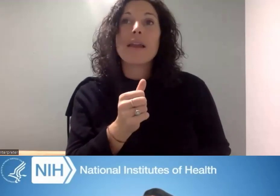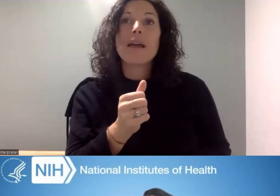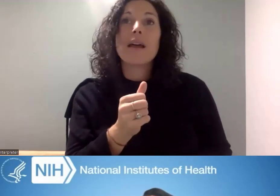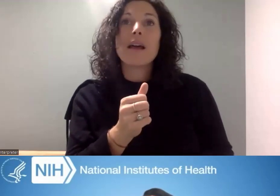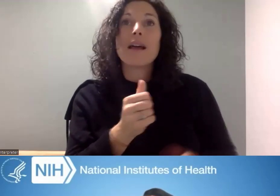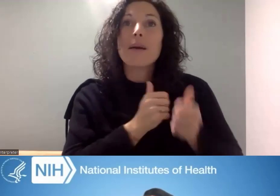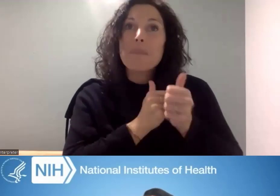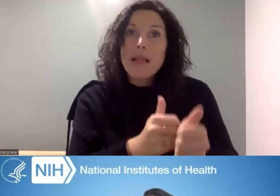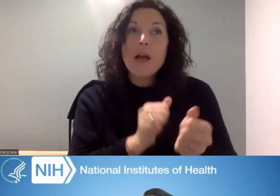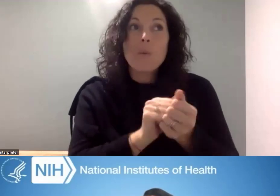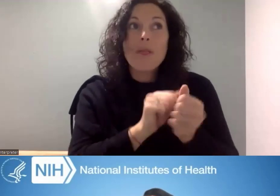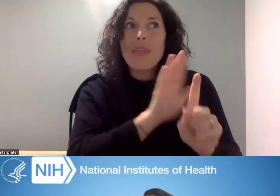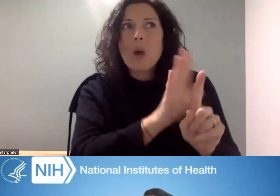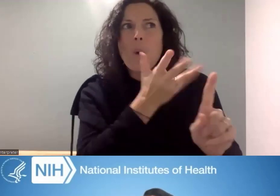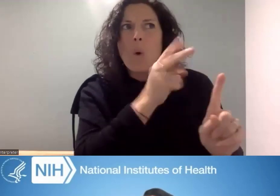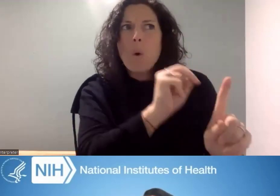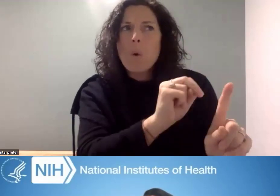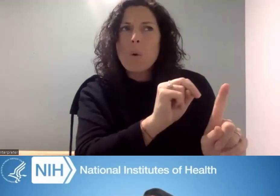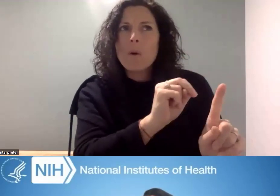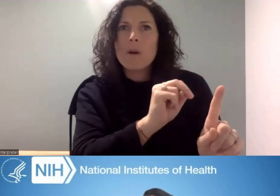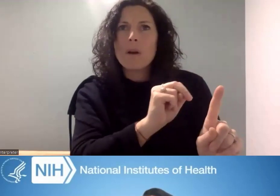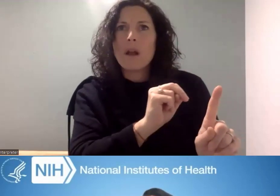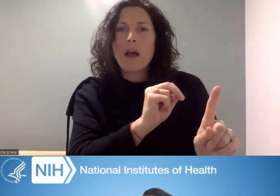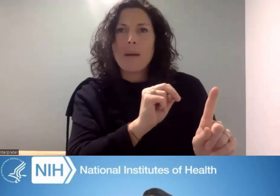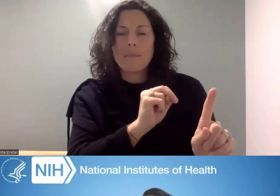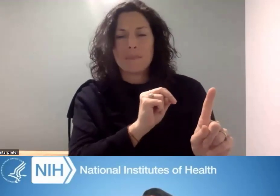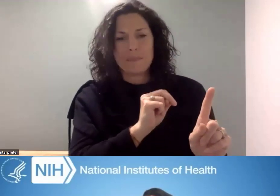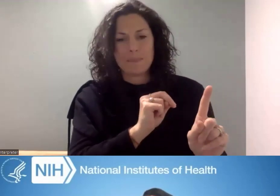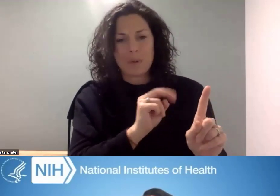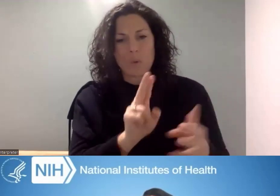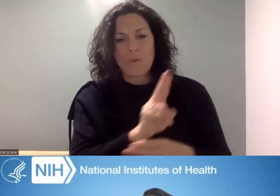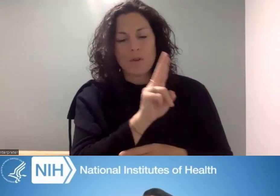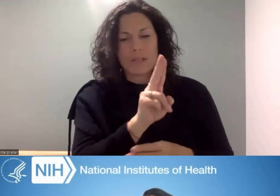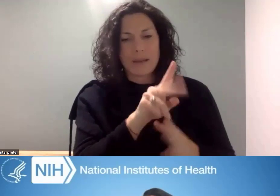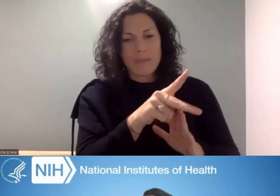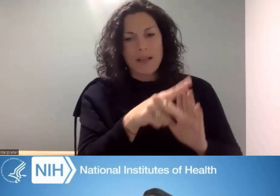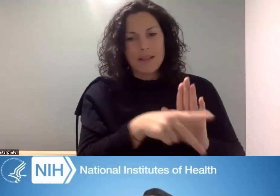with their own university policy on FCOI